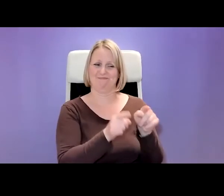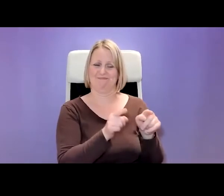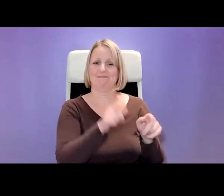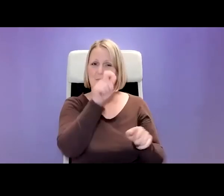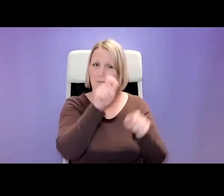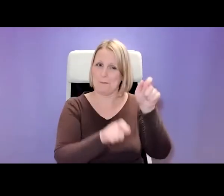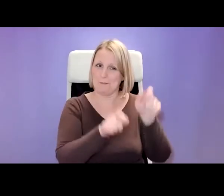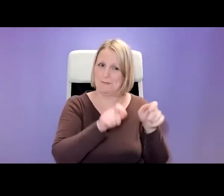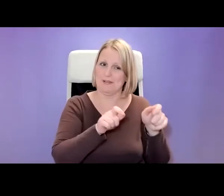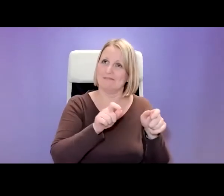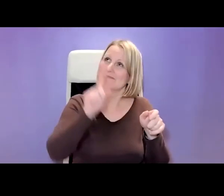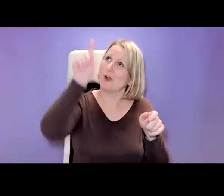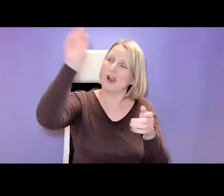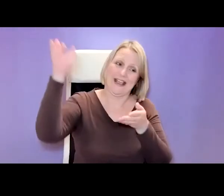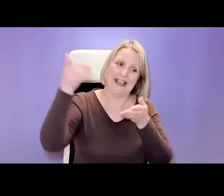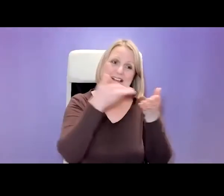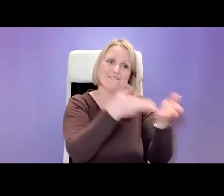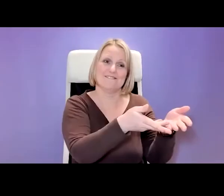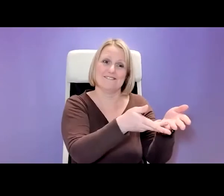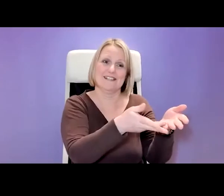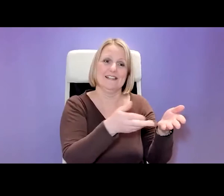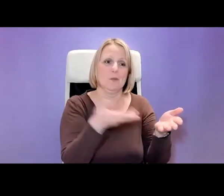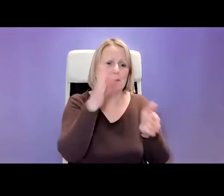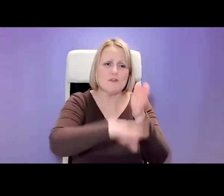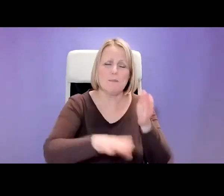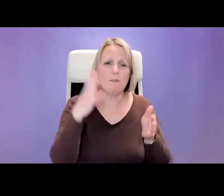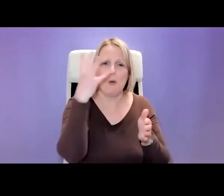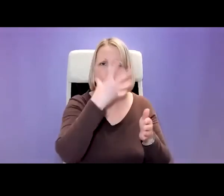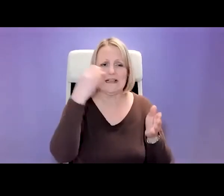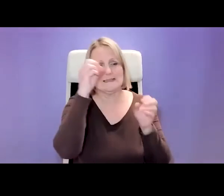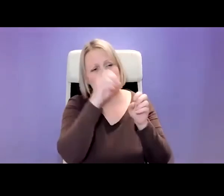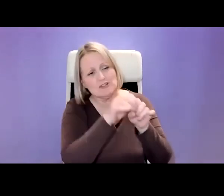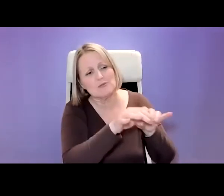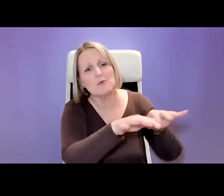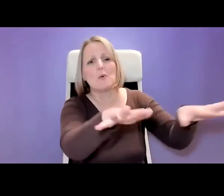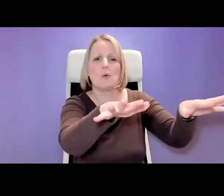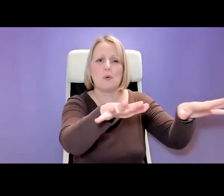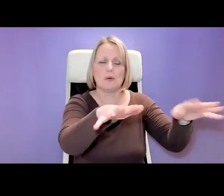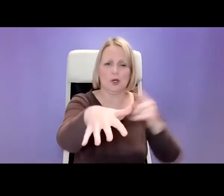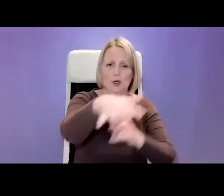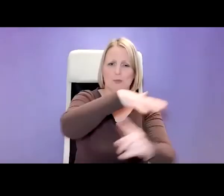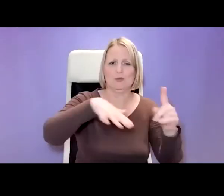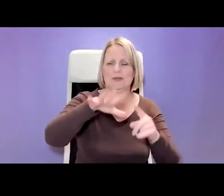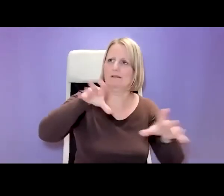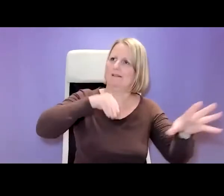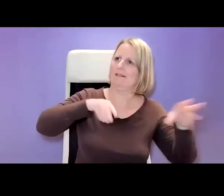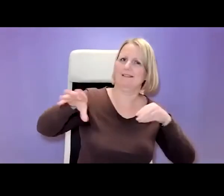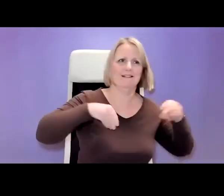there's a charisma from the Holy Spirit that up builds the community to be received.